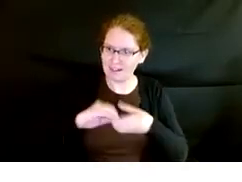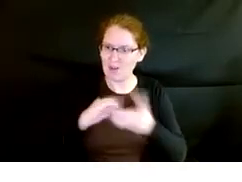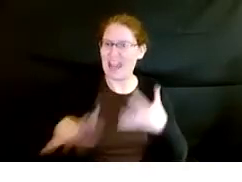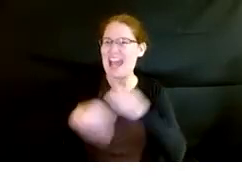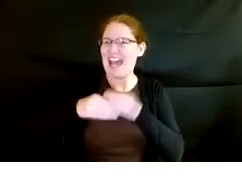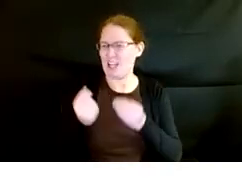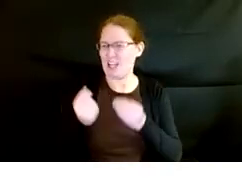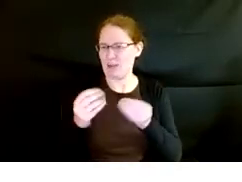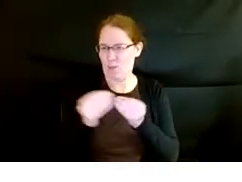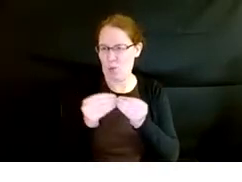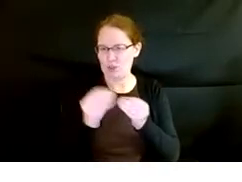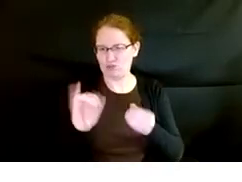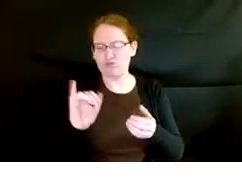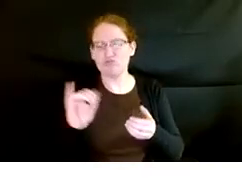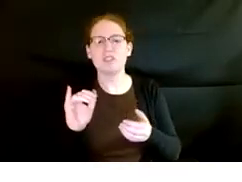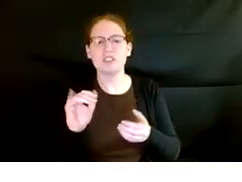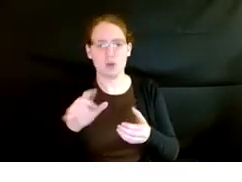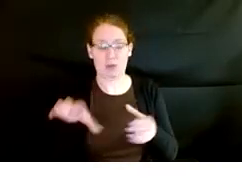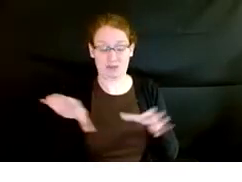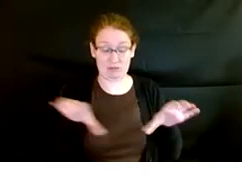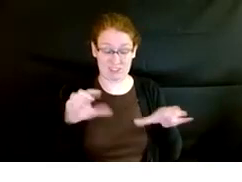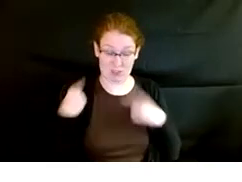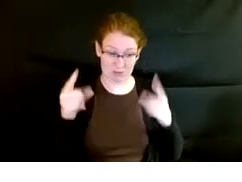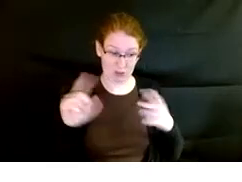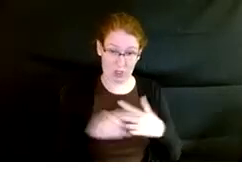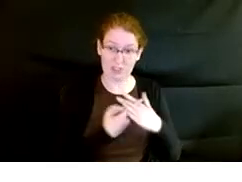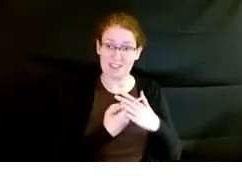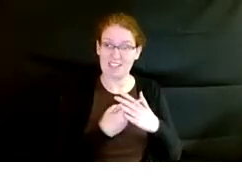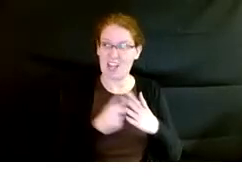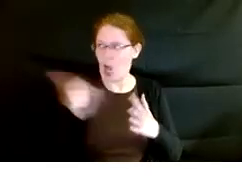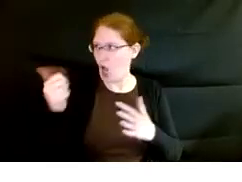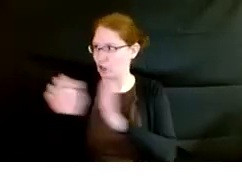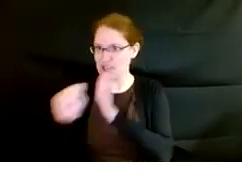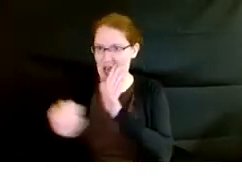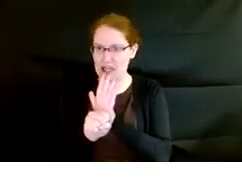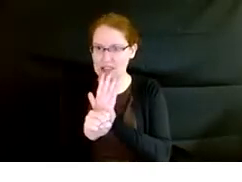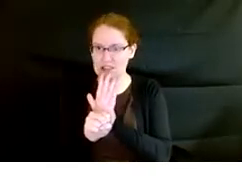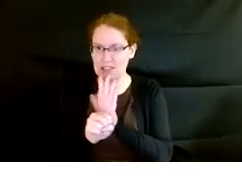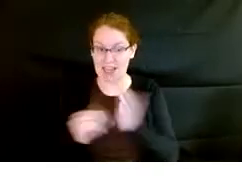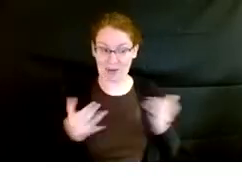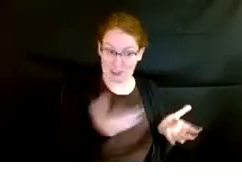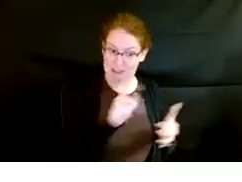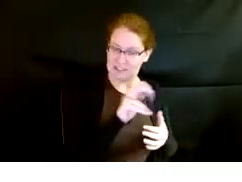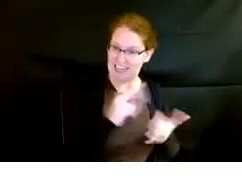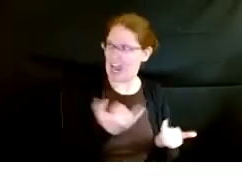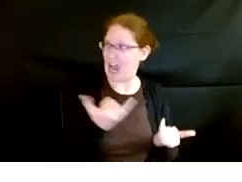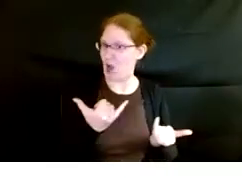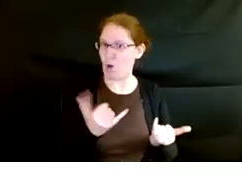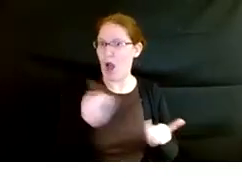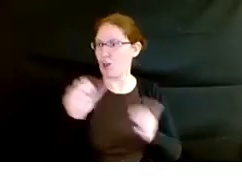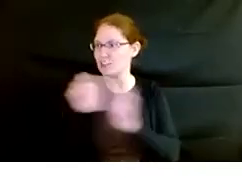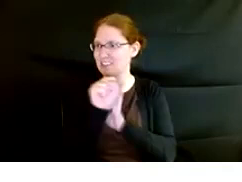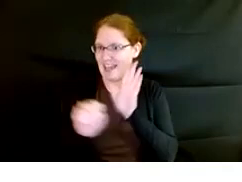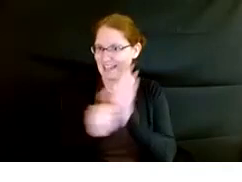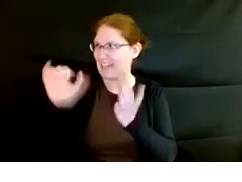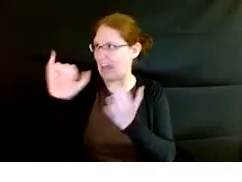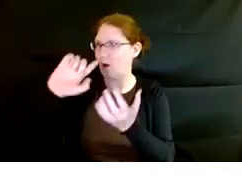since we've done this um other states have uh also revised their guidelines and they kind of built on